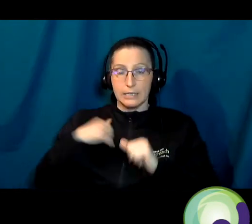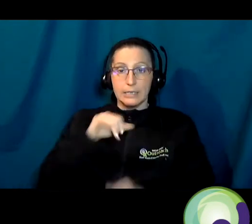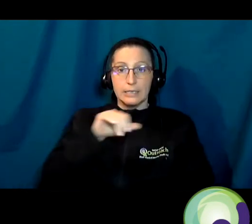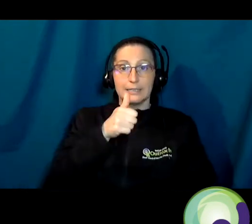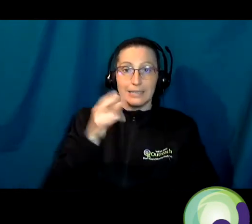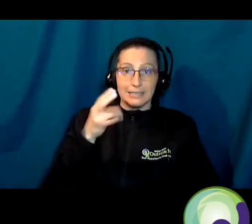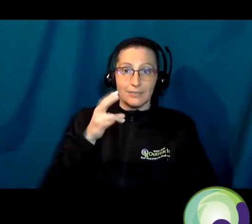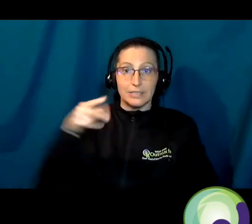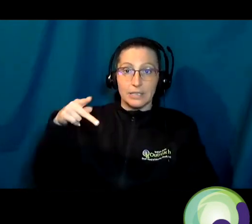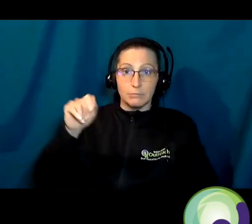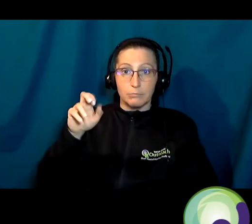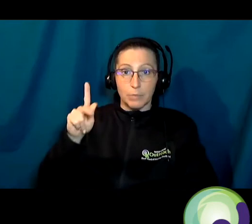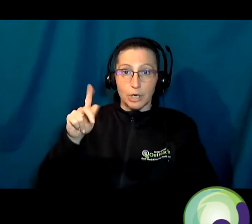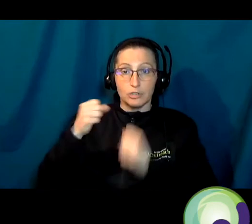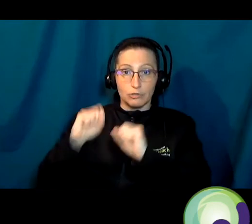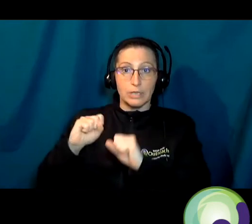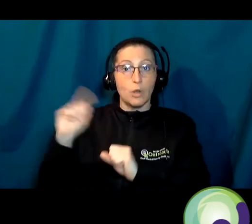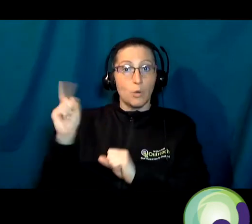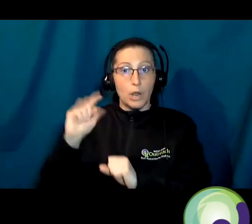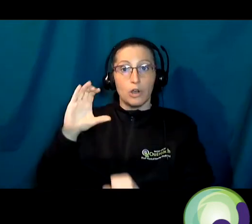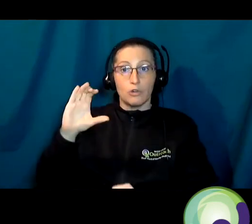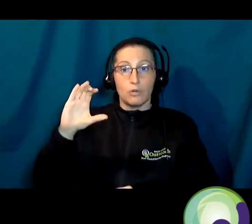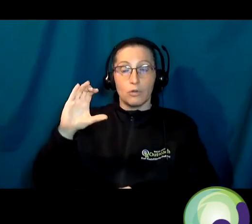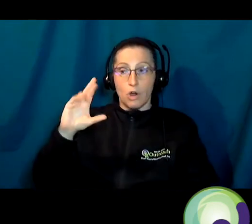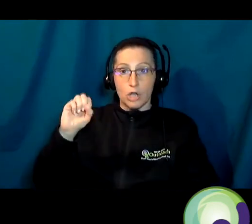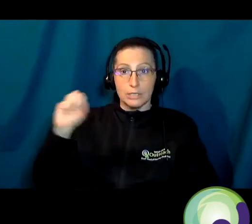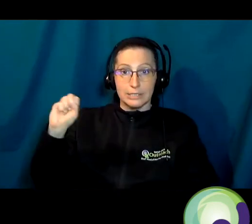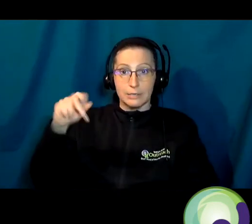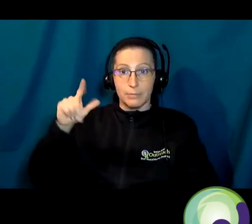Park Street, in Cross Plains, or at 20 Industrial Drive in Mazomanie.